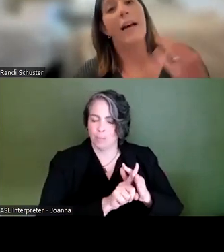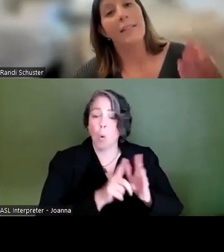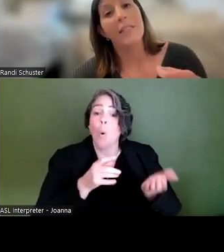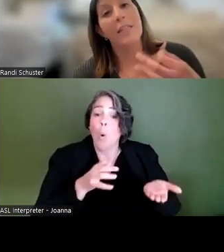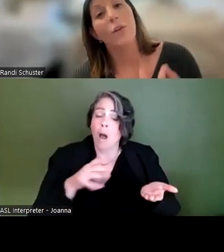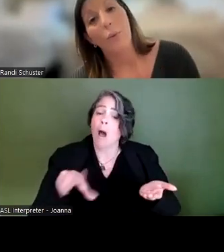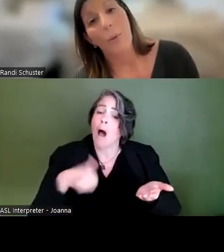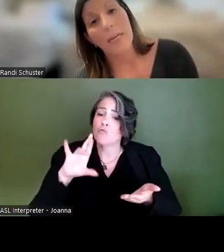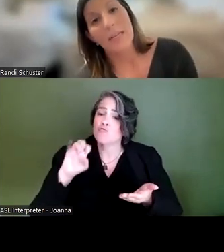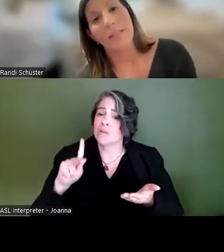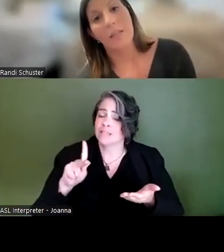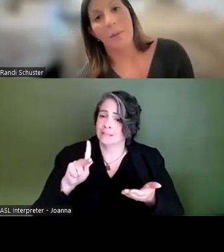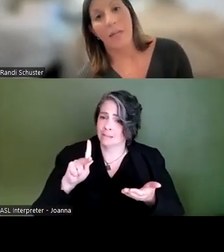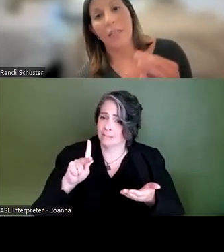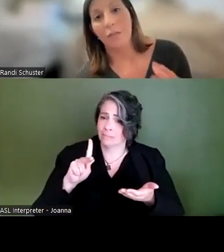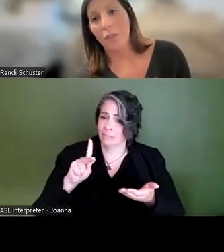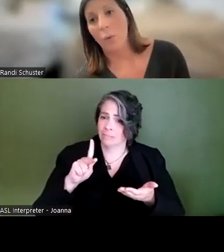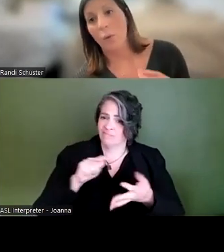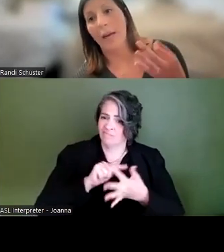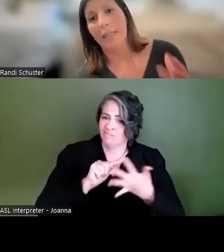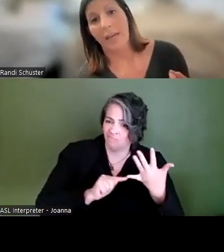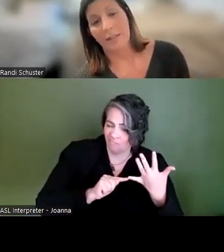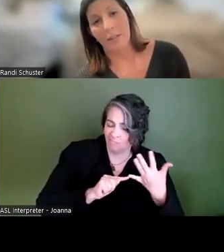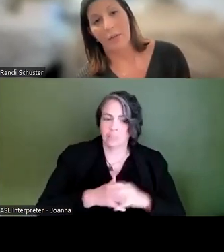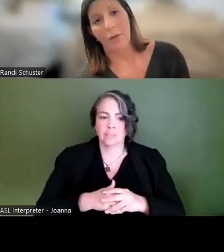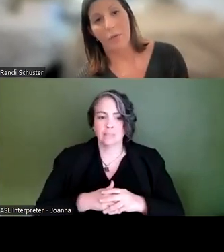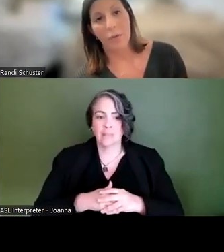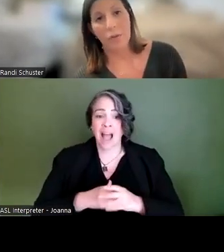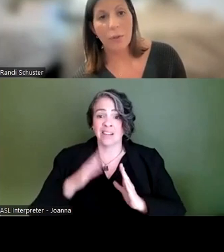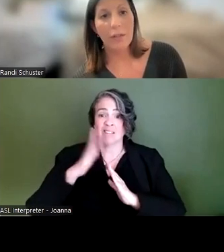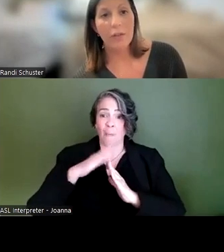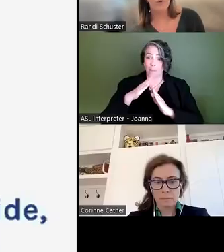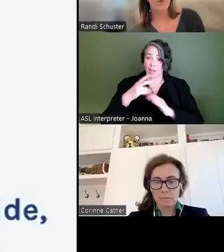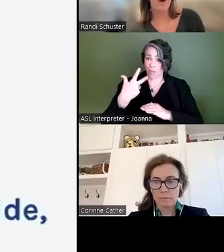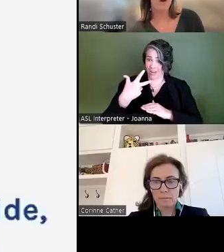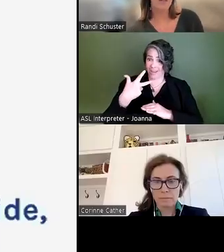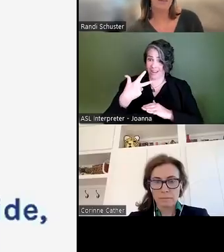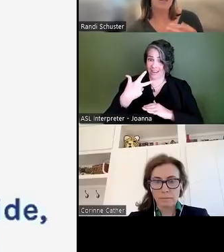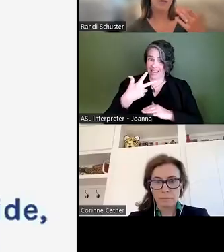Lastly, Tier 3 tends to be individual and intensive. So for students who are demonstrating